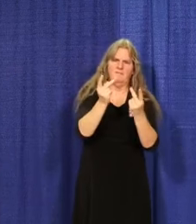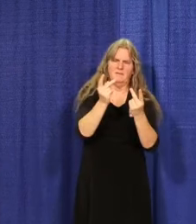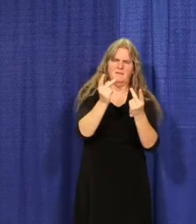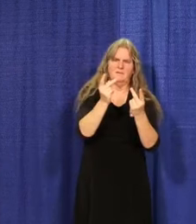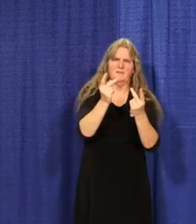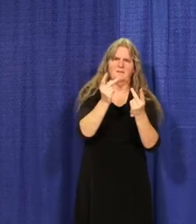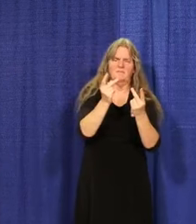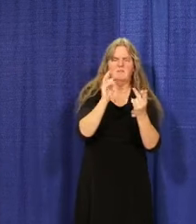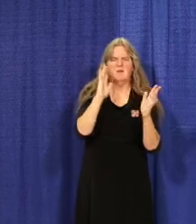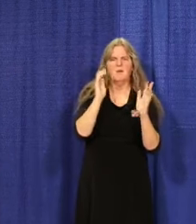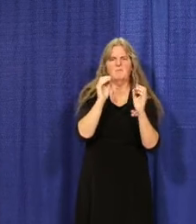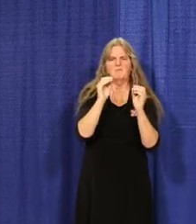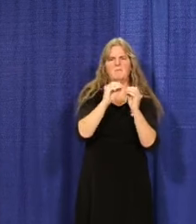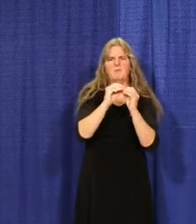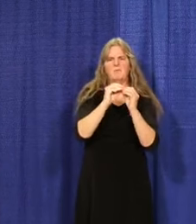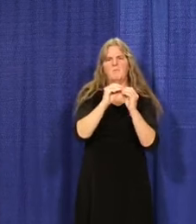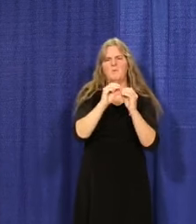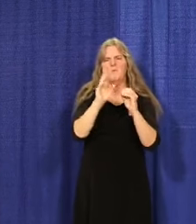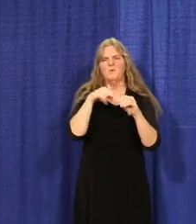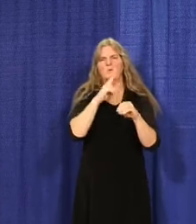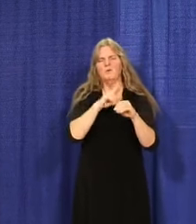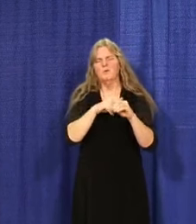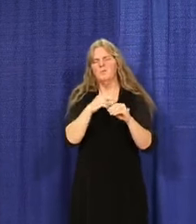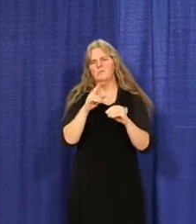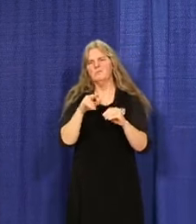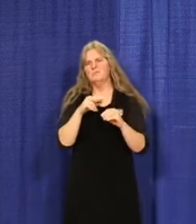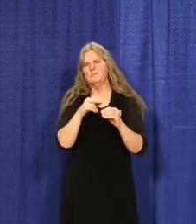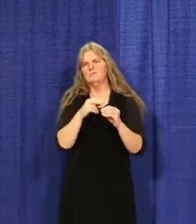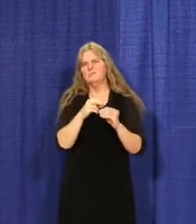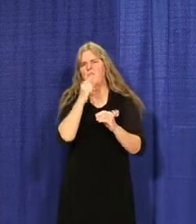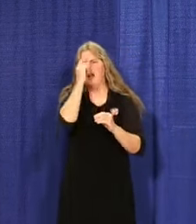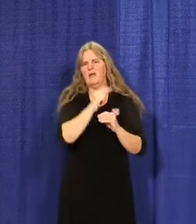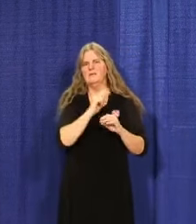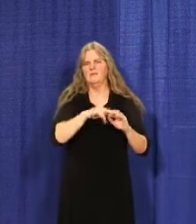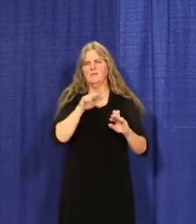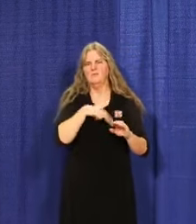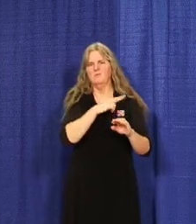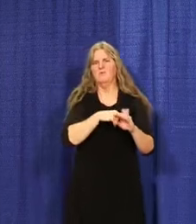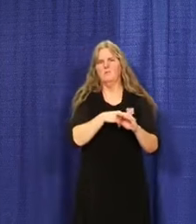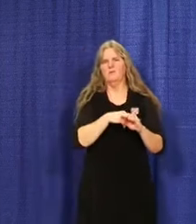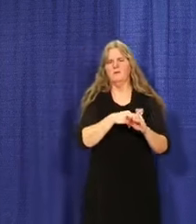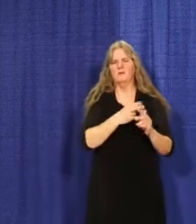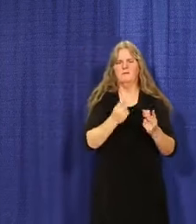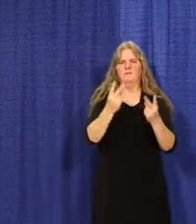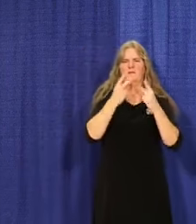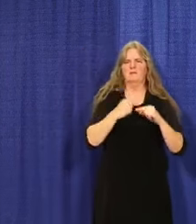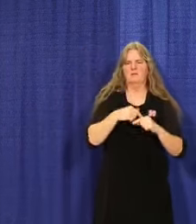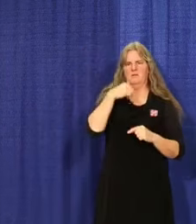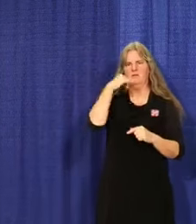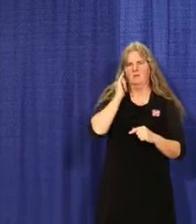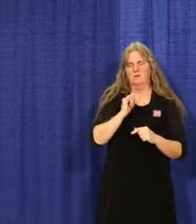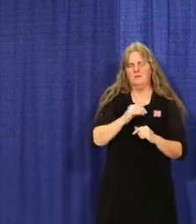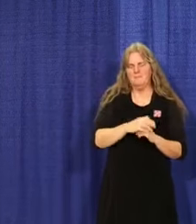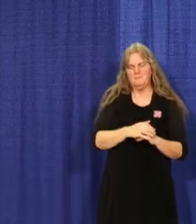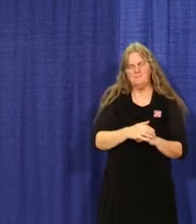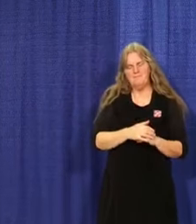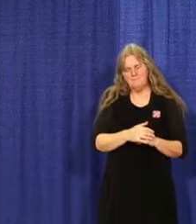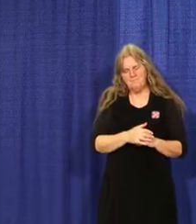would see from BC alone in a regular year for tourism related to travel.